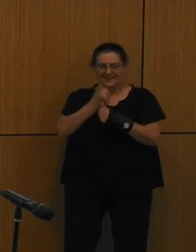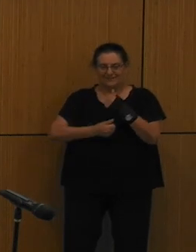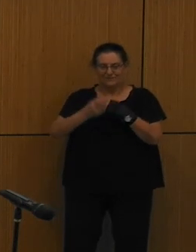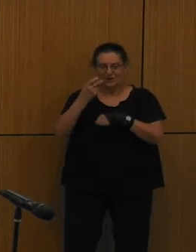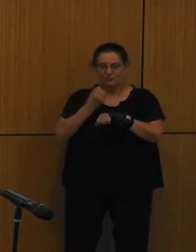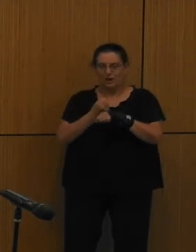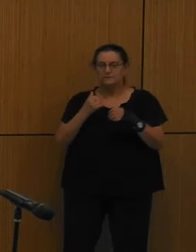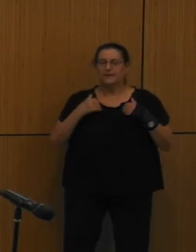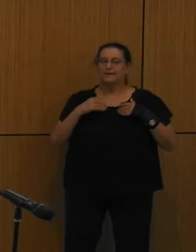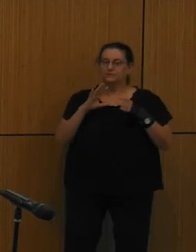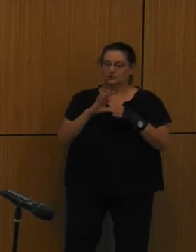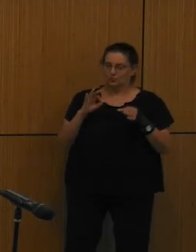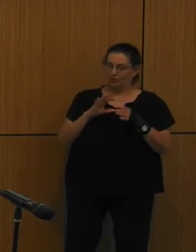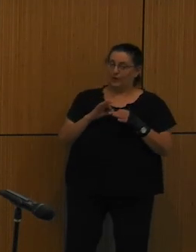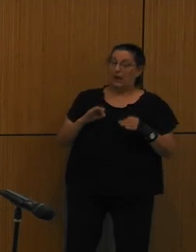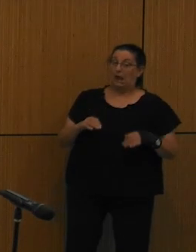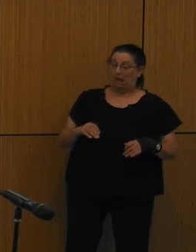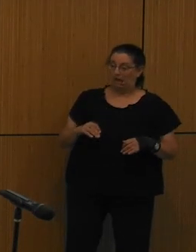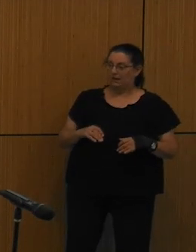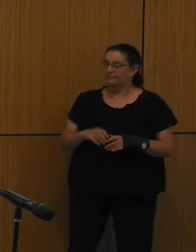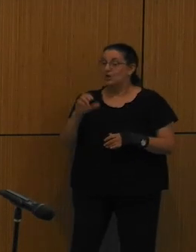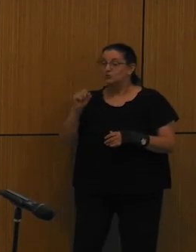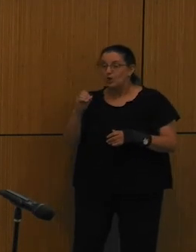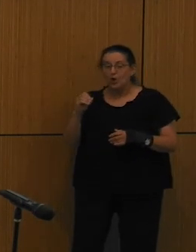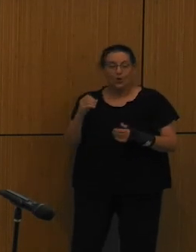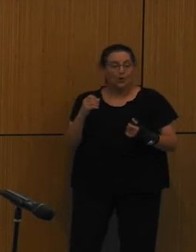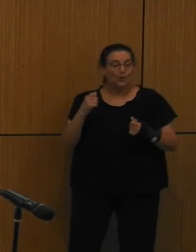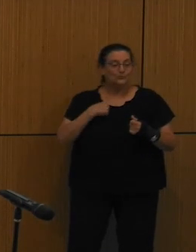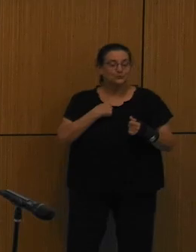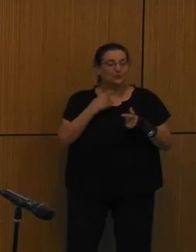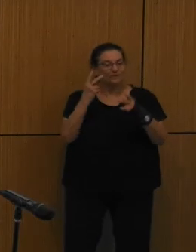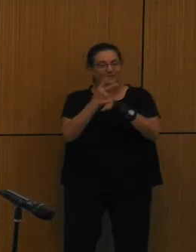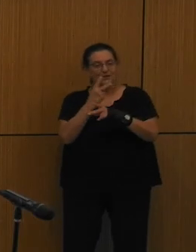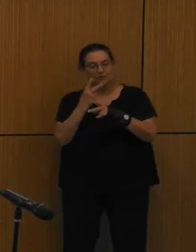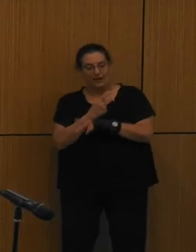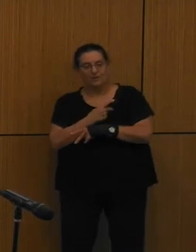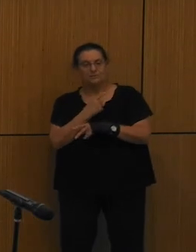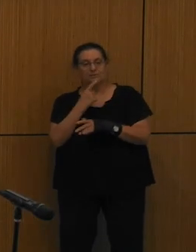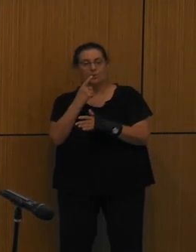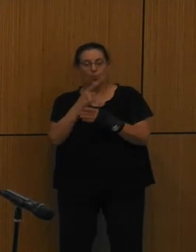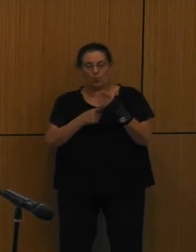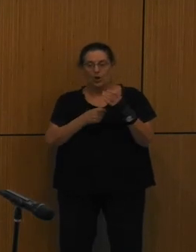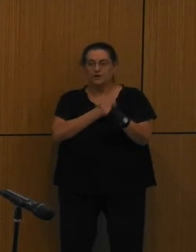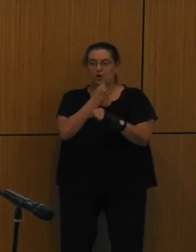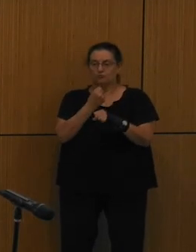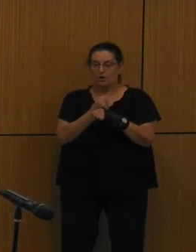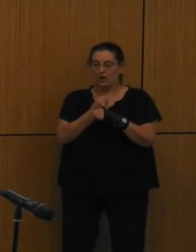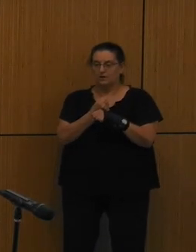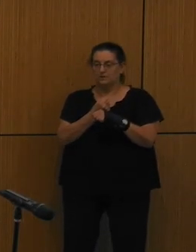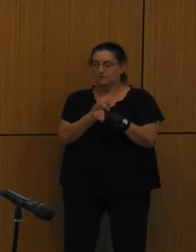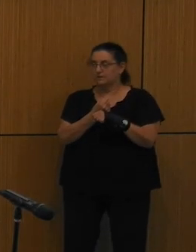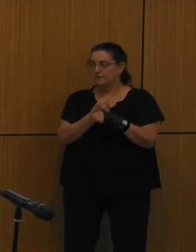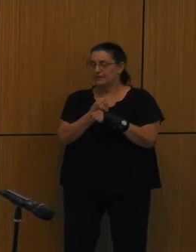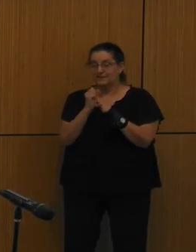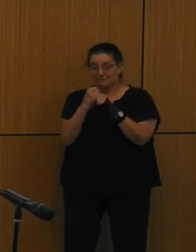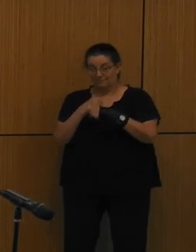So to do this to, to figure out, you know, what a rock, what a what a rock is made out of and what it is.